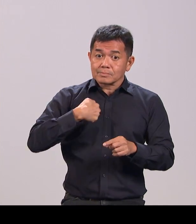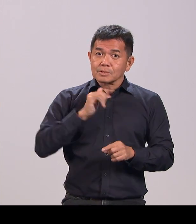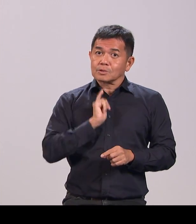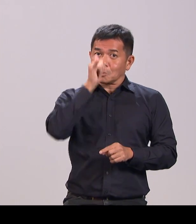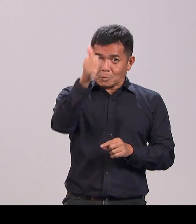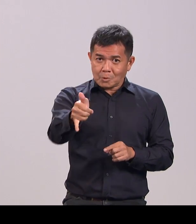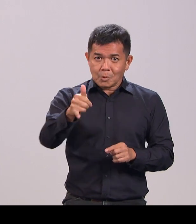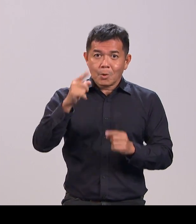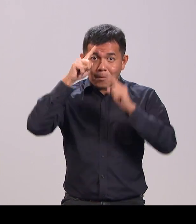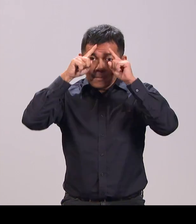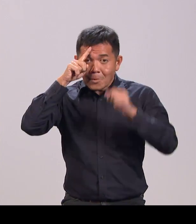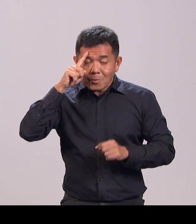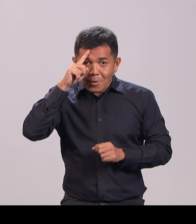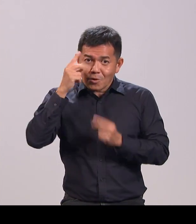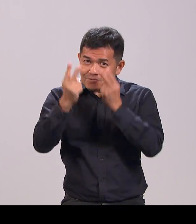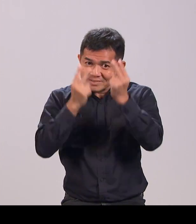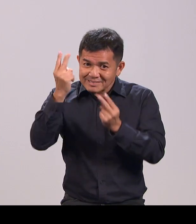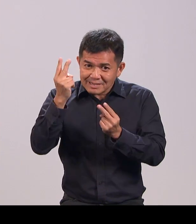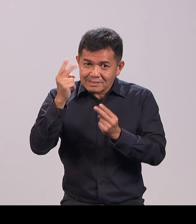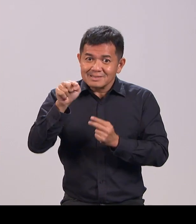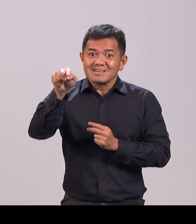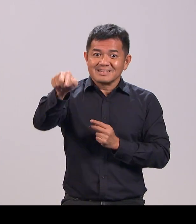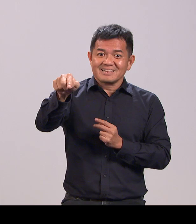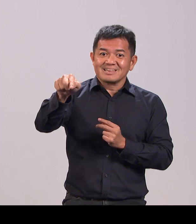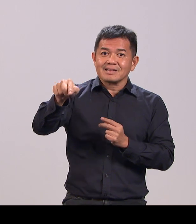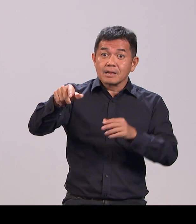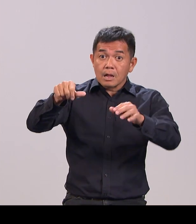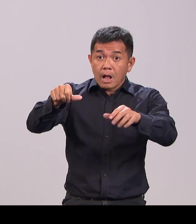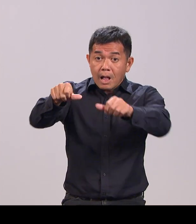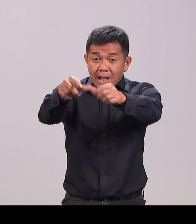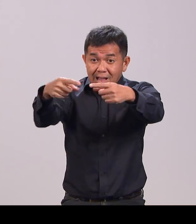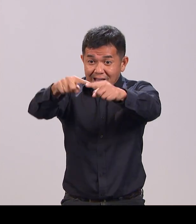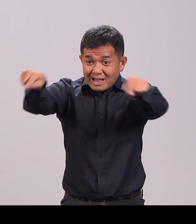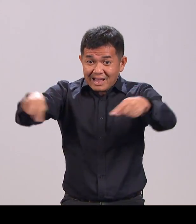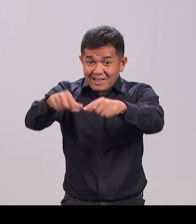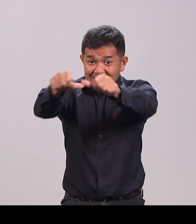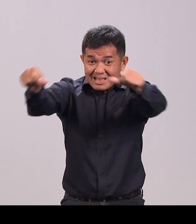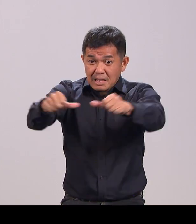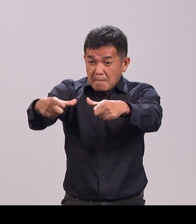They are, area-wise, they are bigger than us, population-wise, about the same as us.